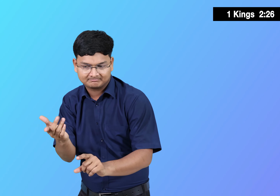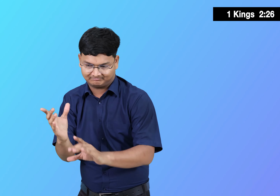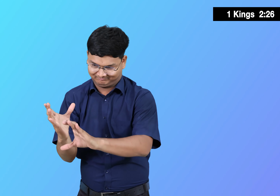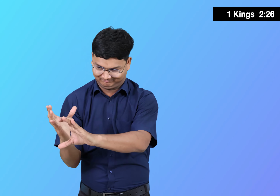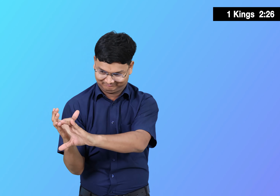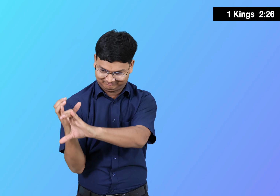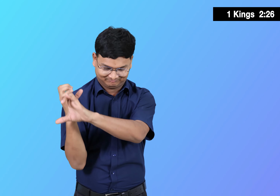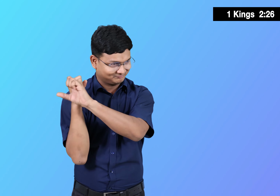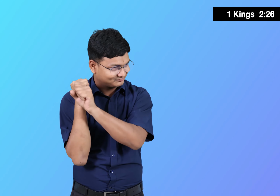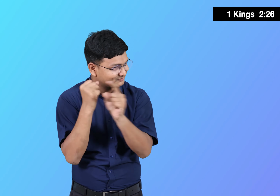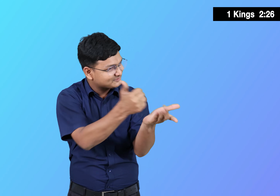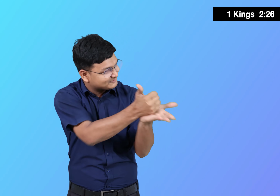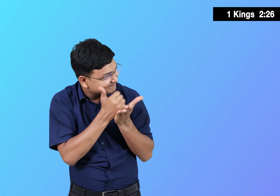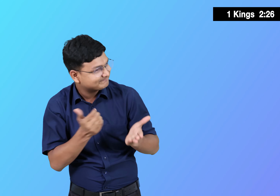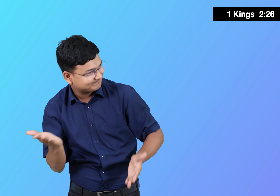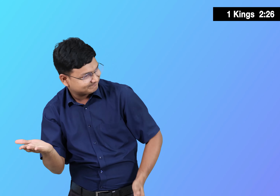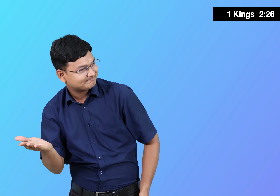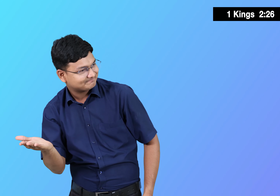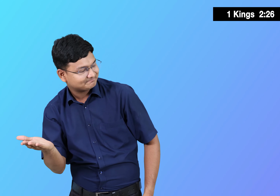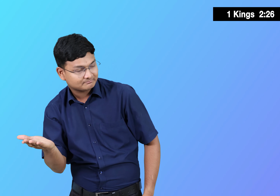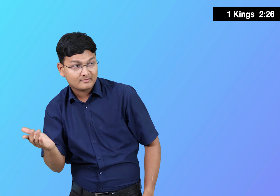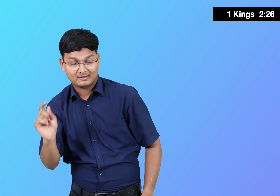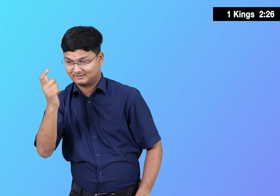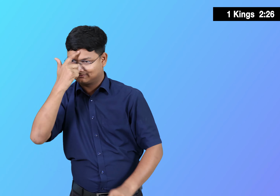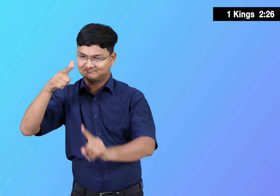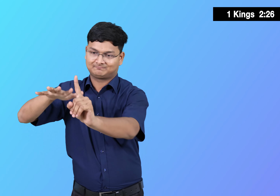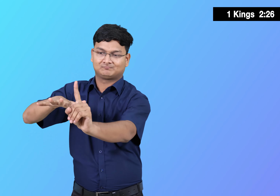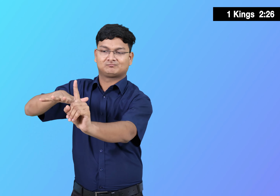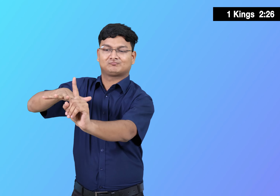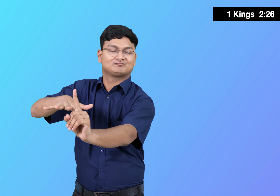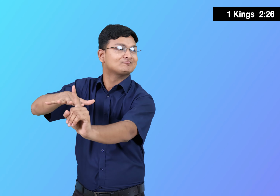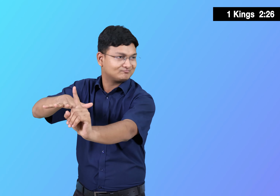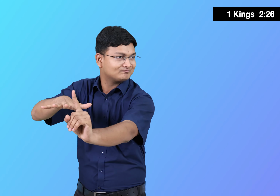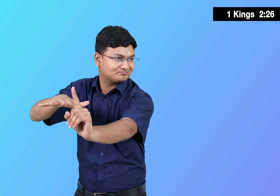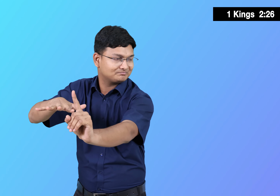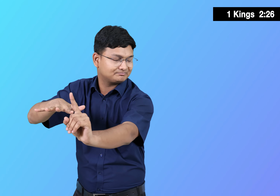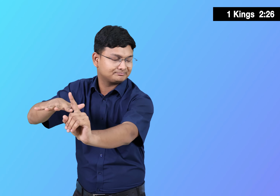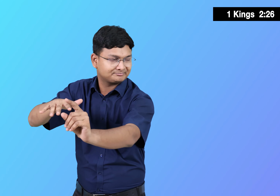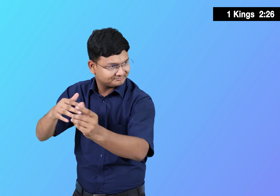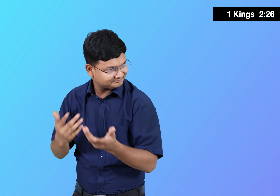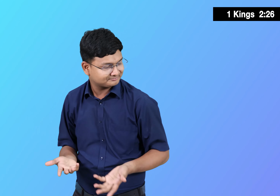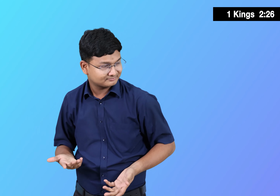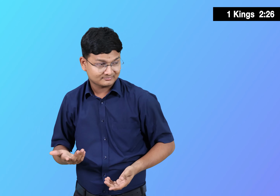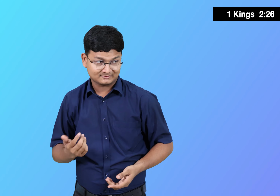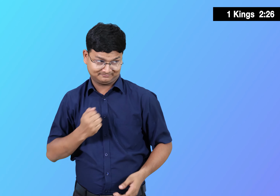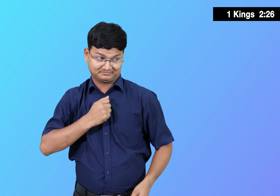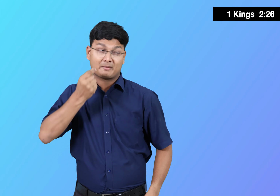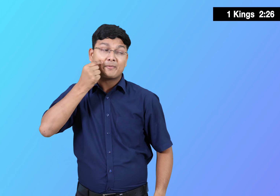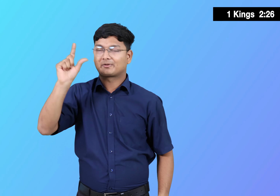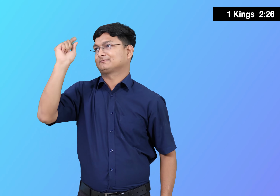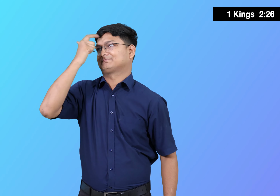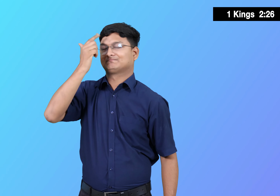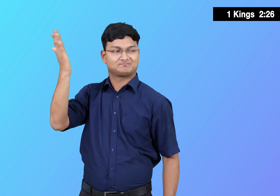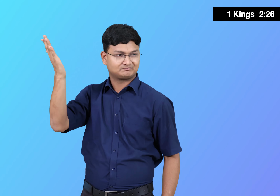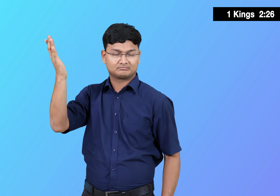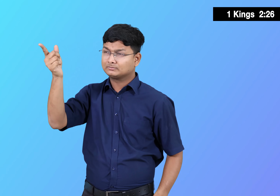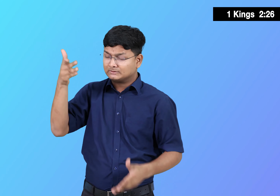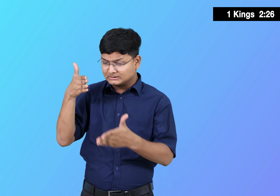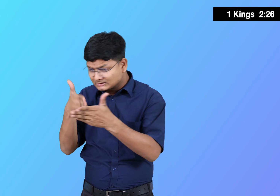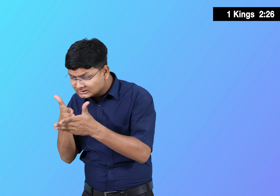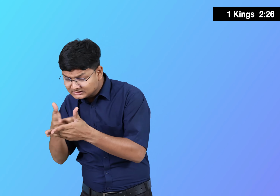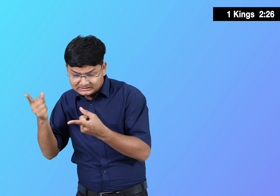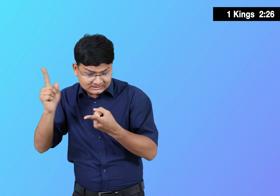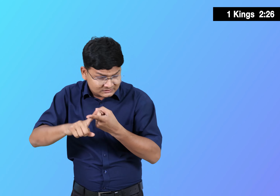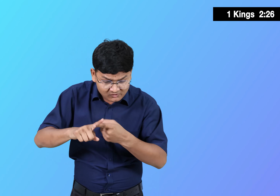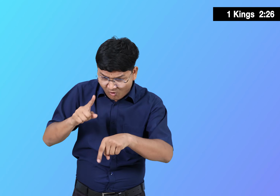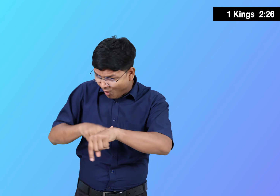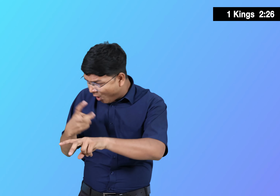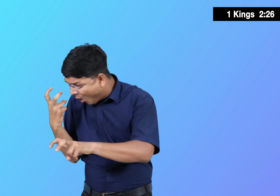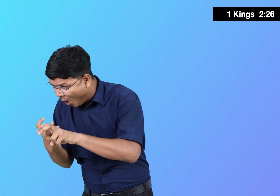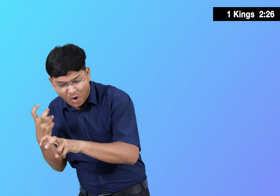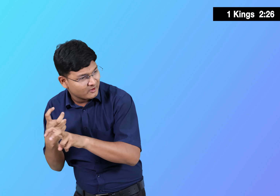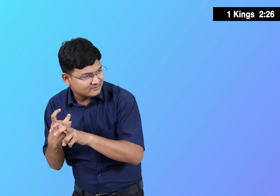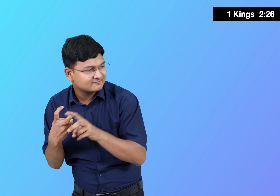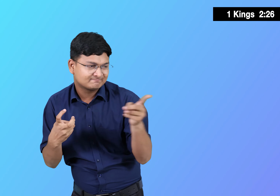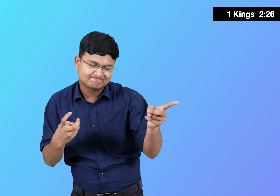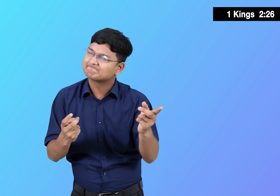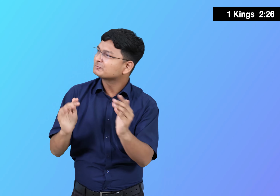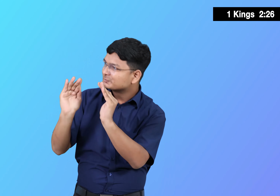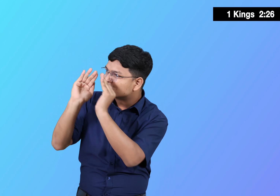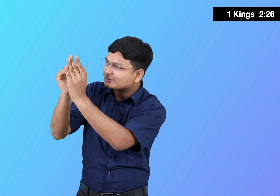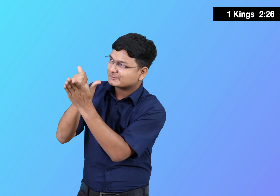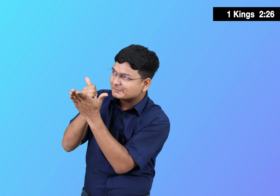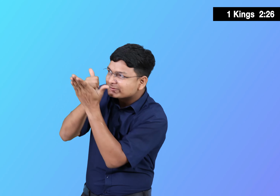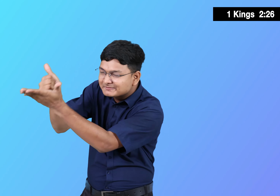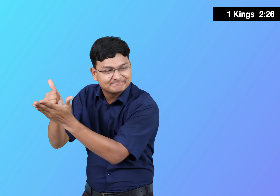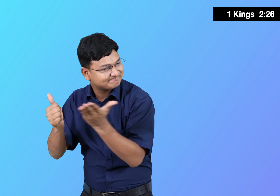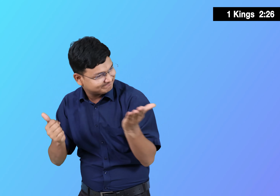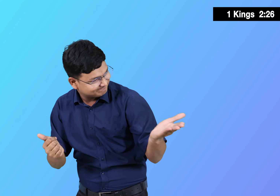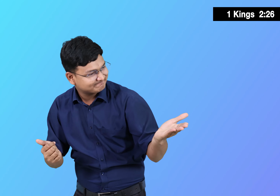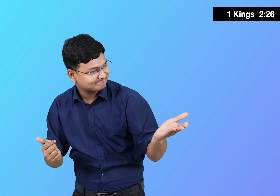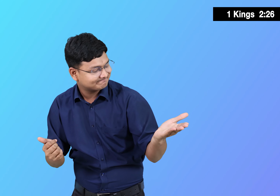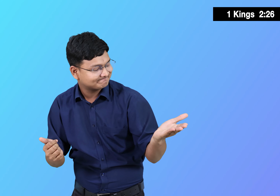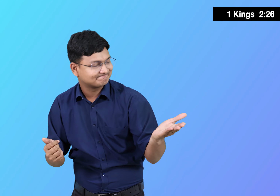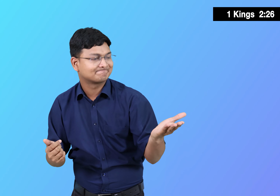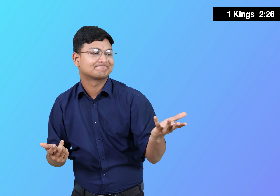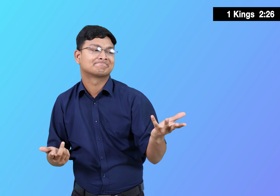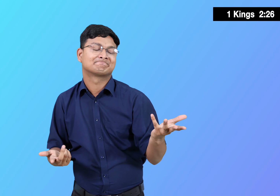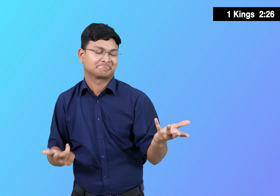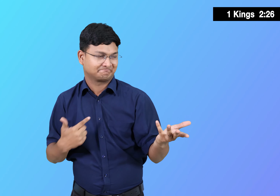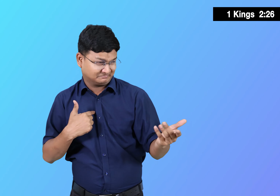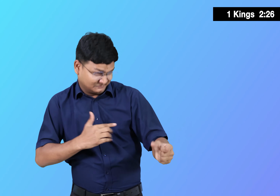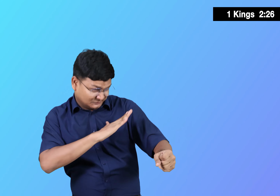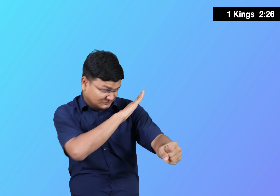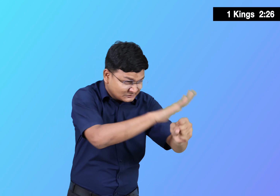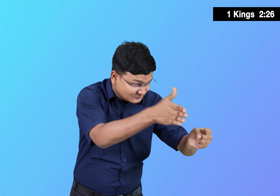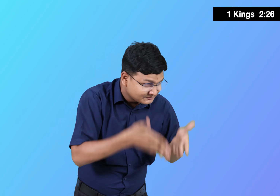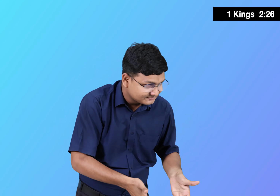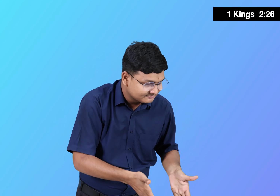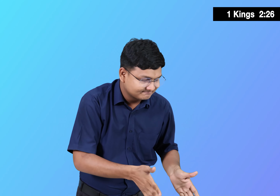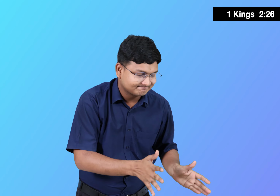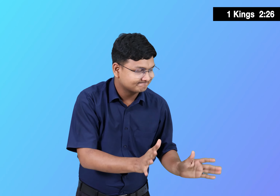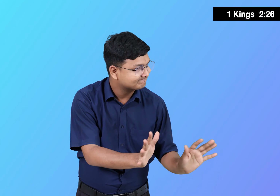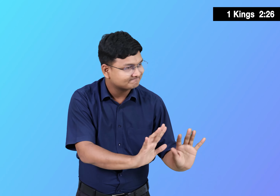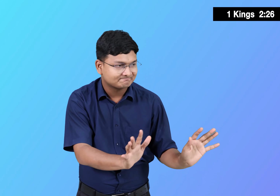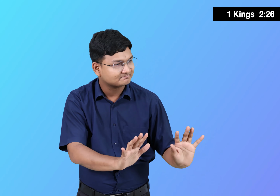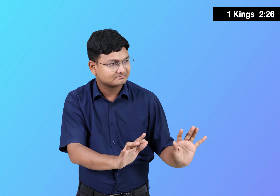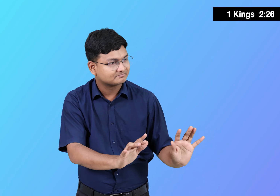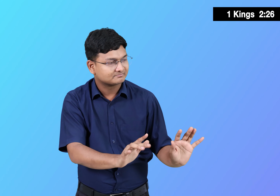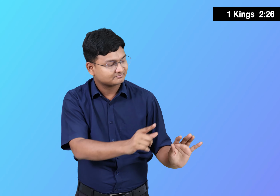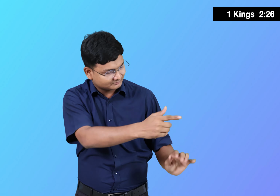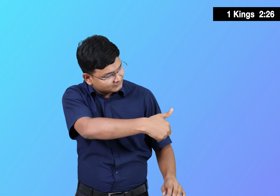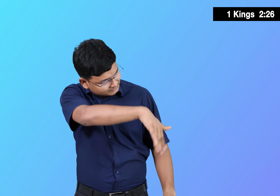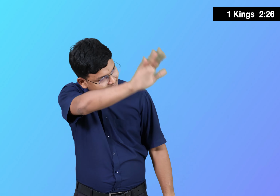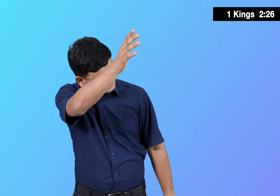carry the Holy Box of the Lord GOD while marching with my father David. And I know that you shared in the hard times with him.”